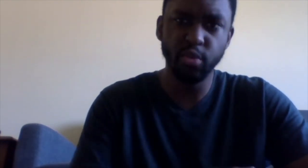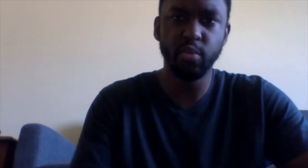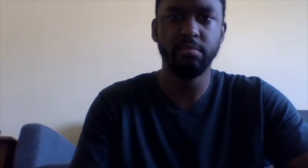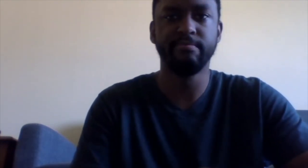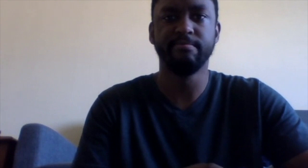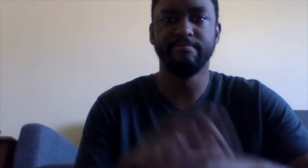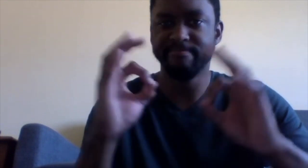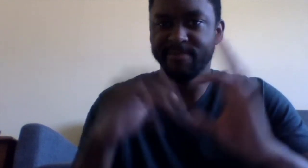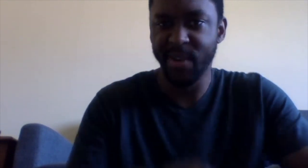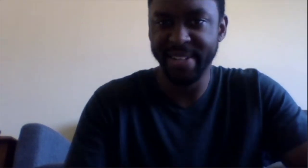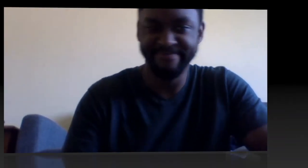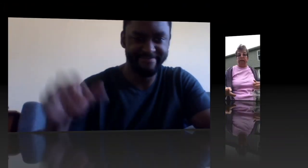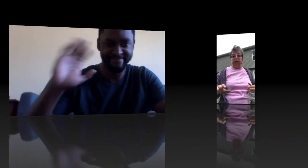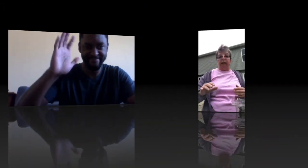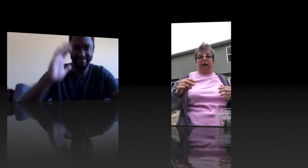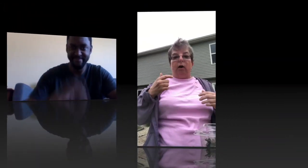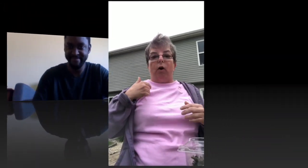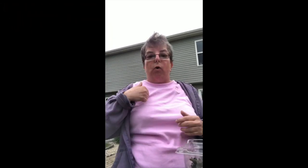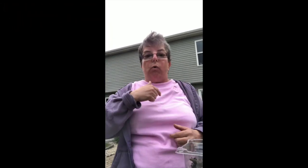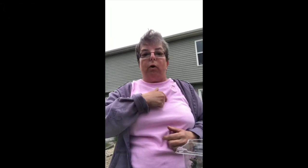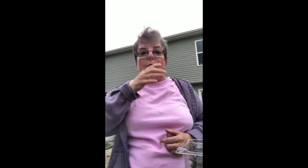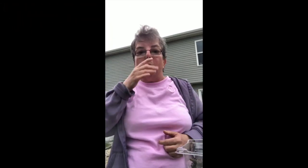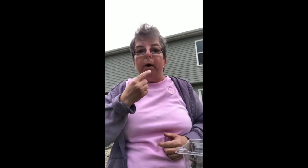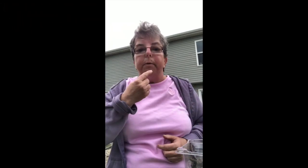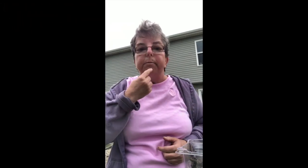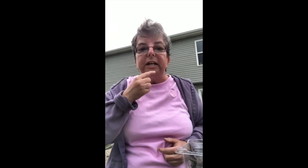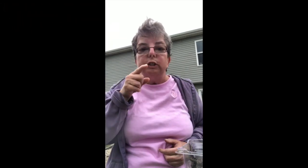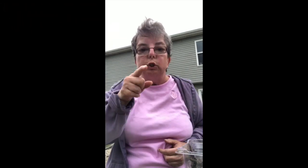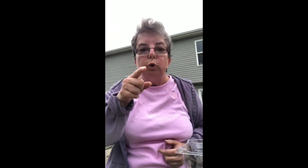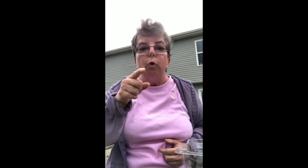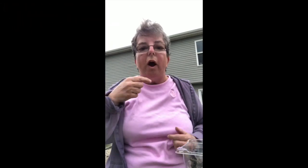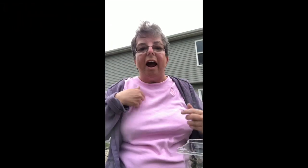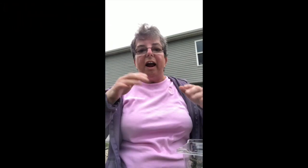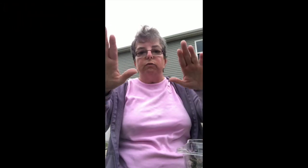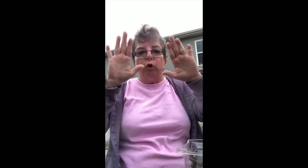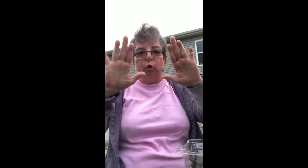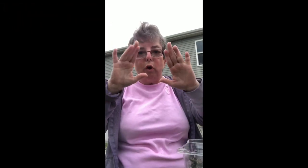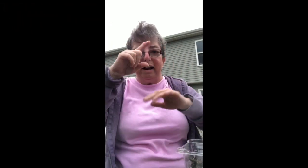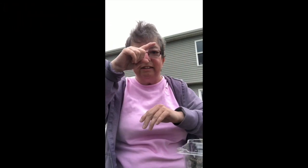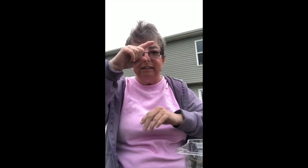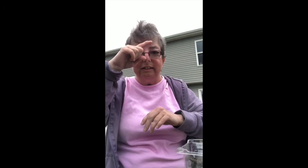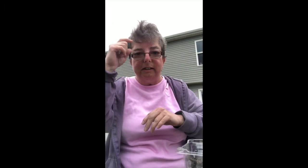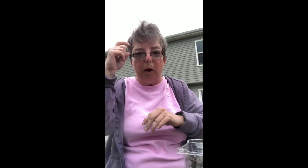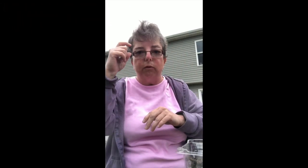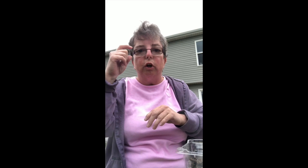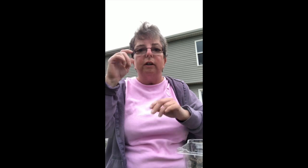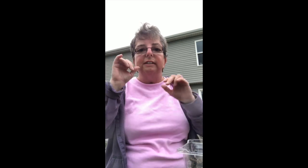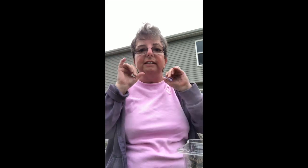I miss you. Sounds good! We will miss you! Have a great Summer.